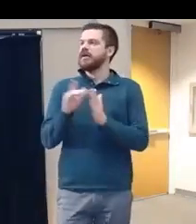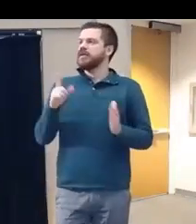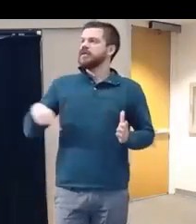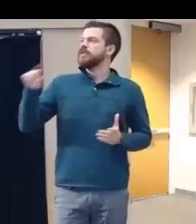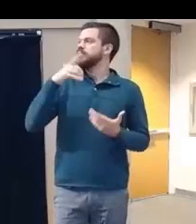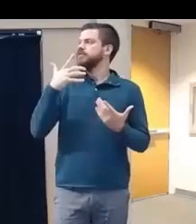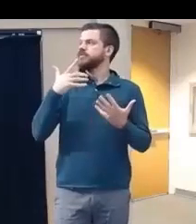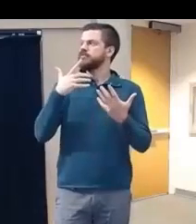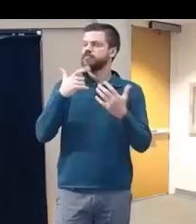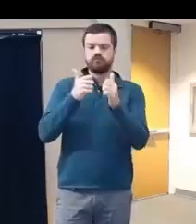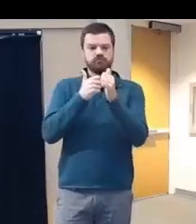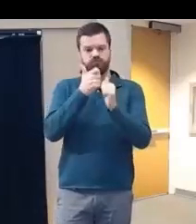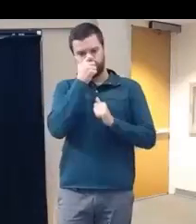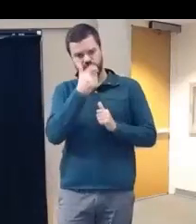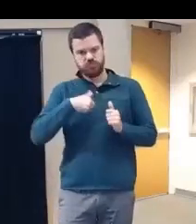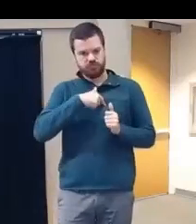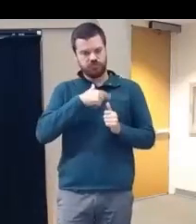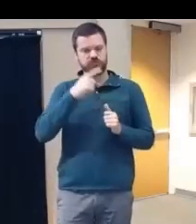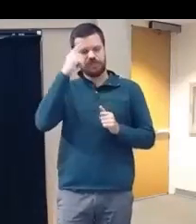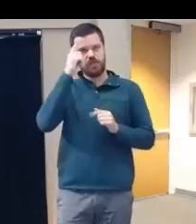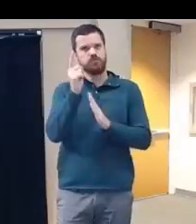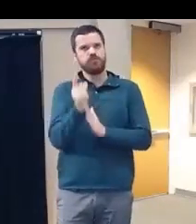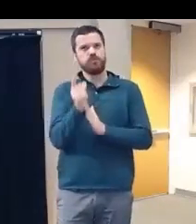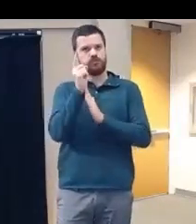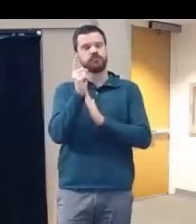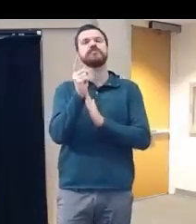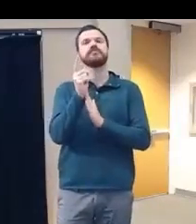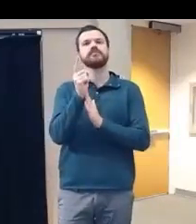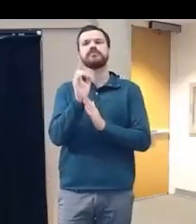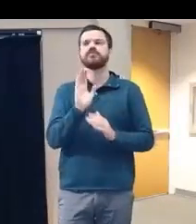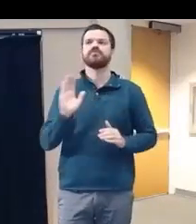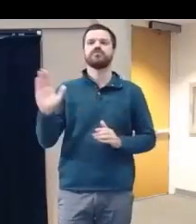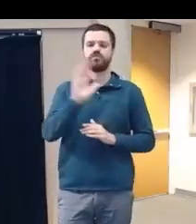get started to think for just a moment about an educational experience you have